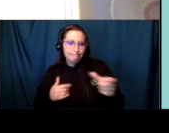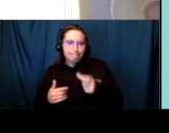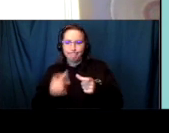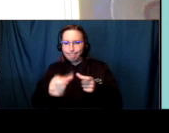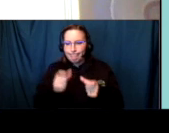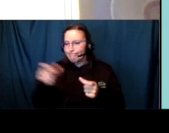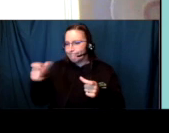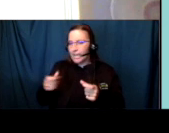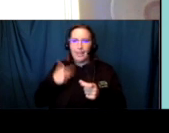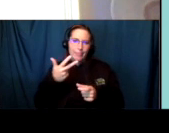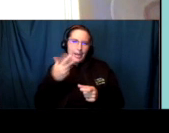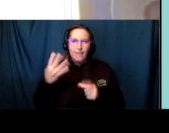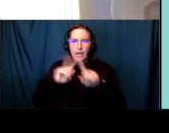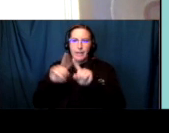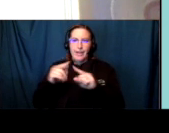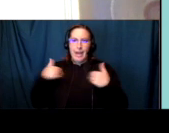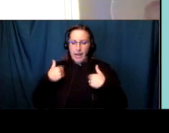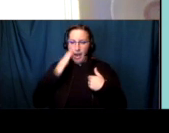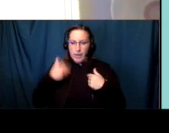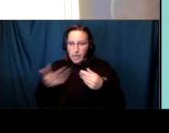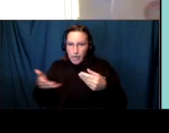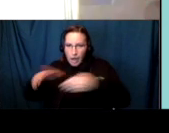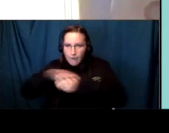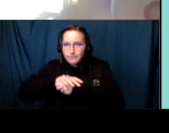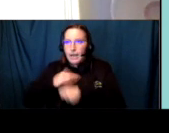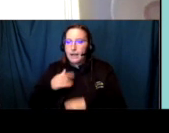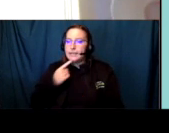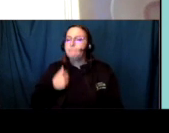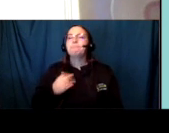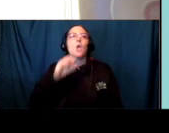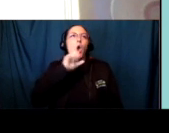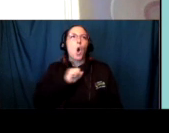out and cover them up and then I'll sing a verse "Old MacDonald had a farm